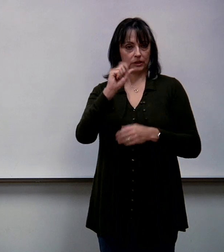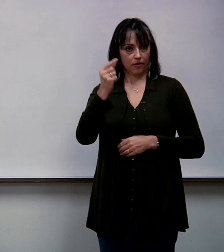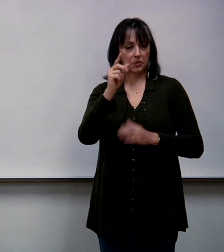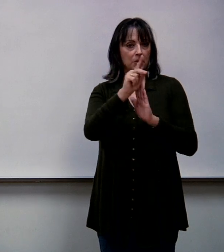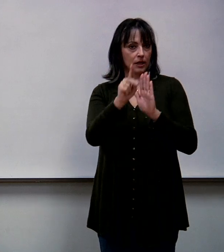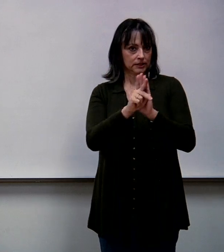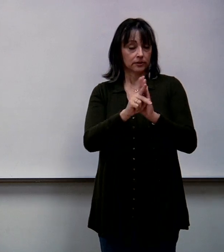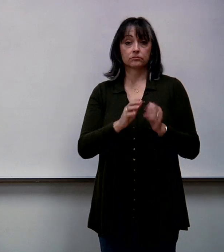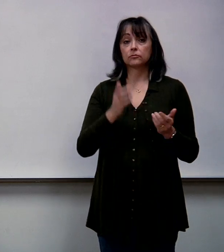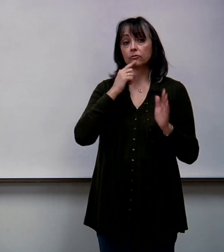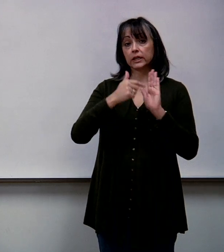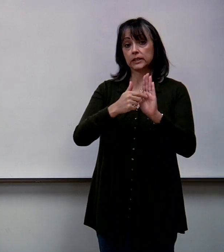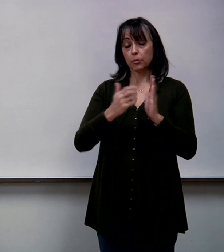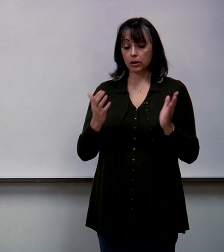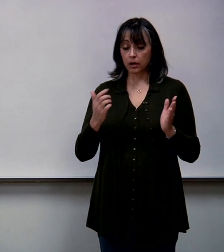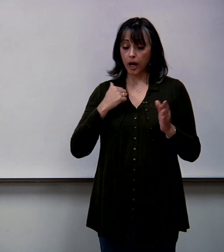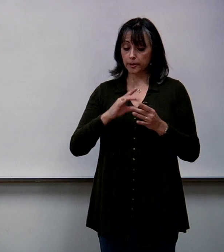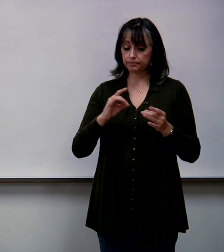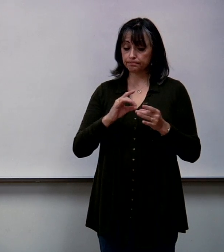For example, I mention the semester conversion